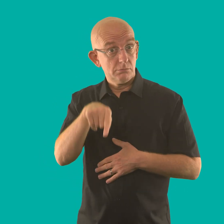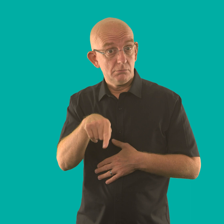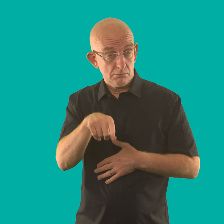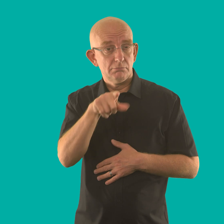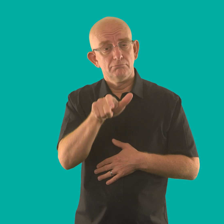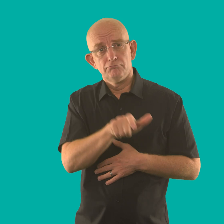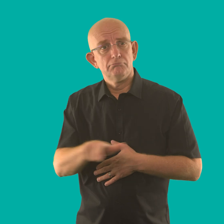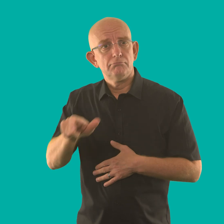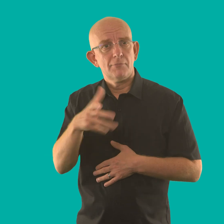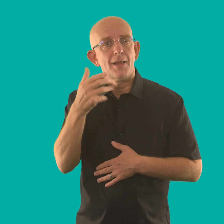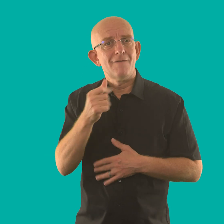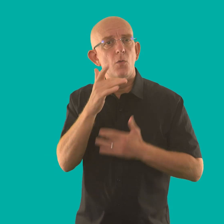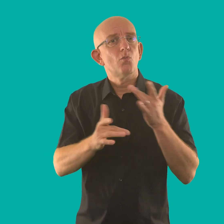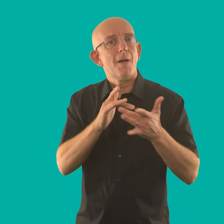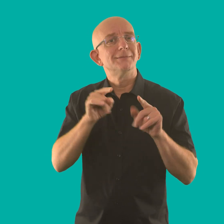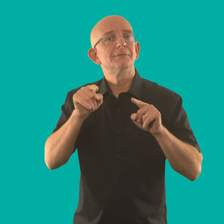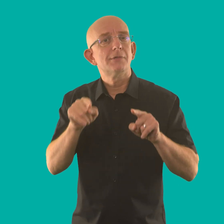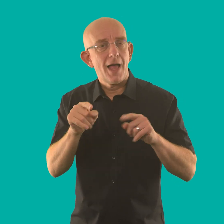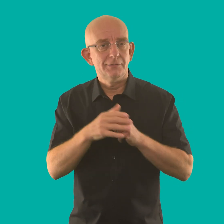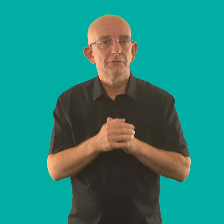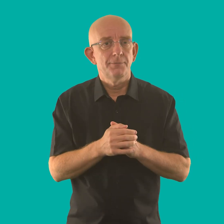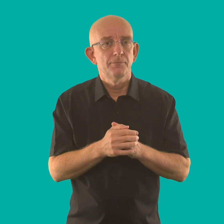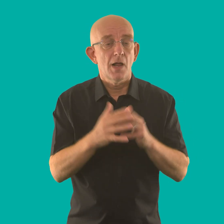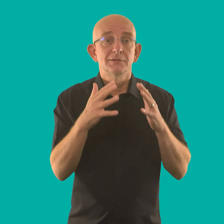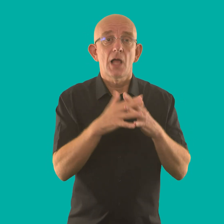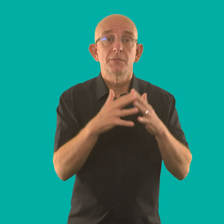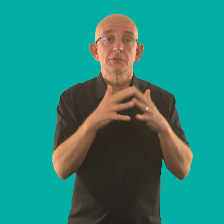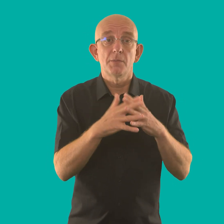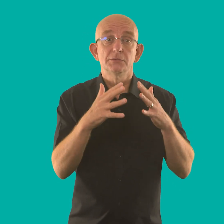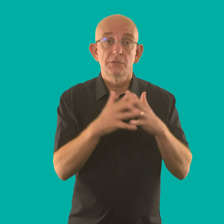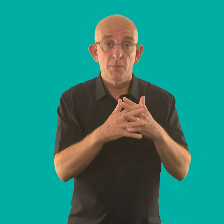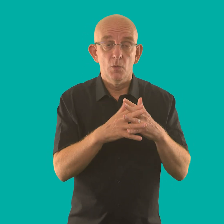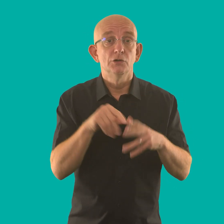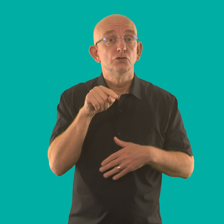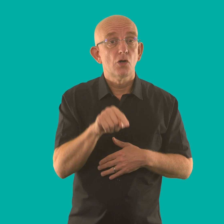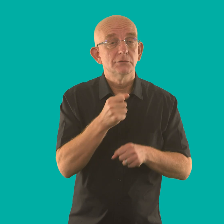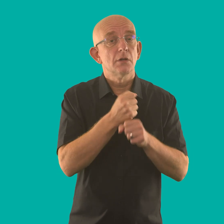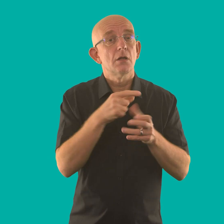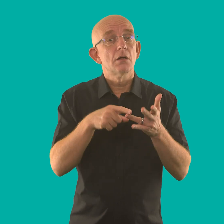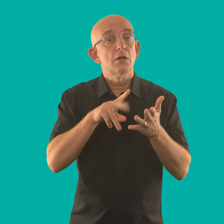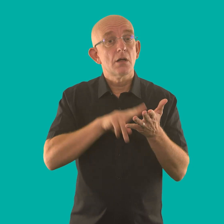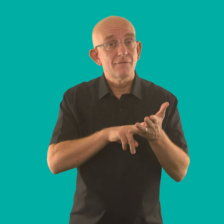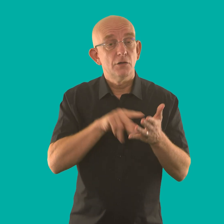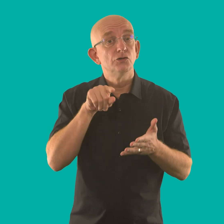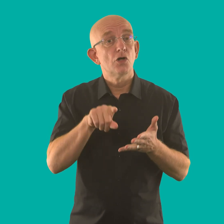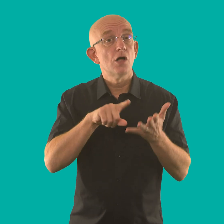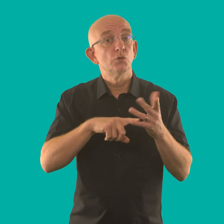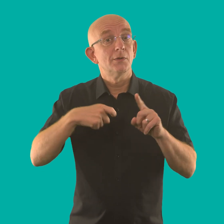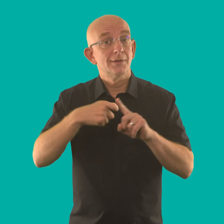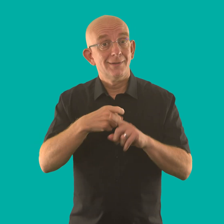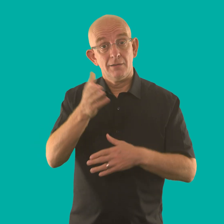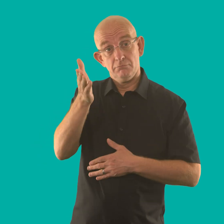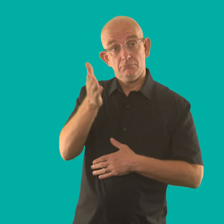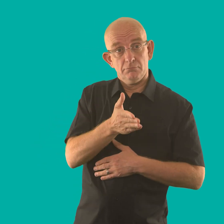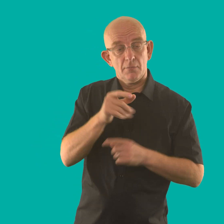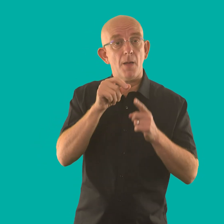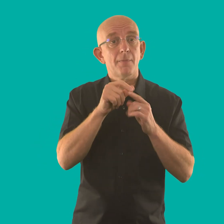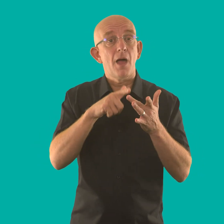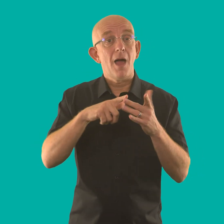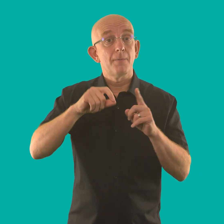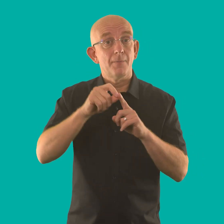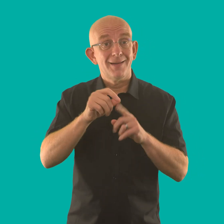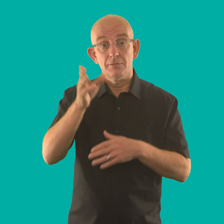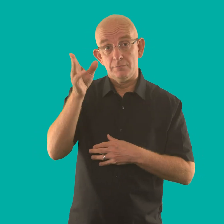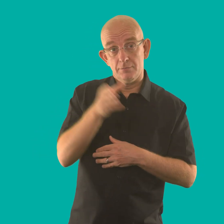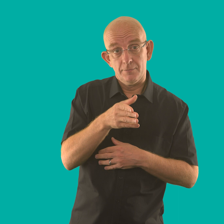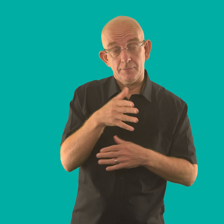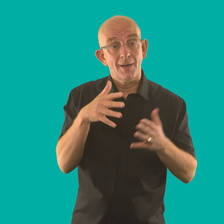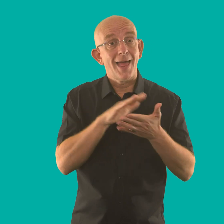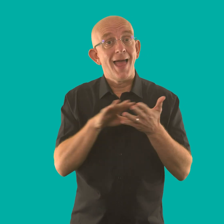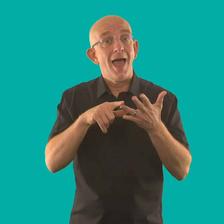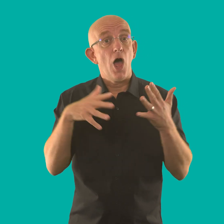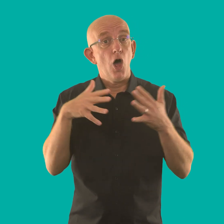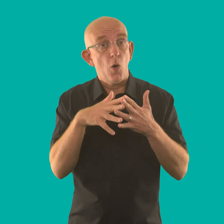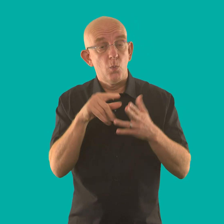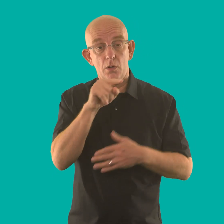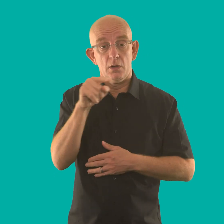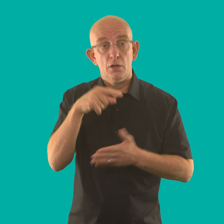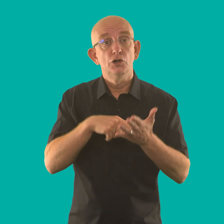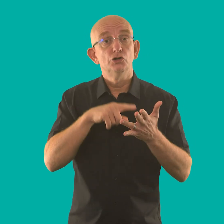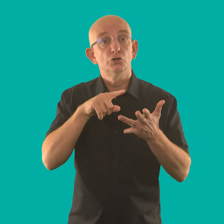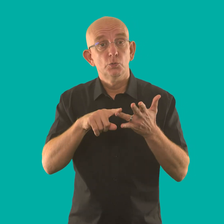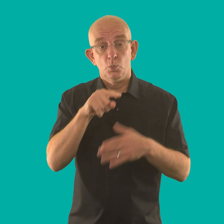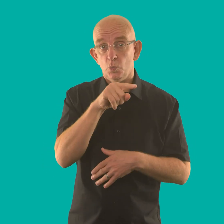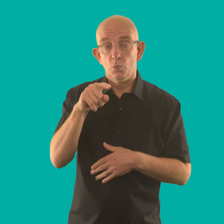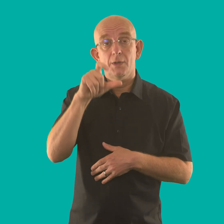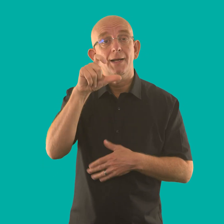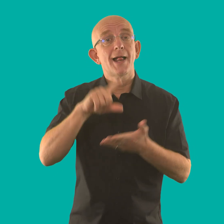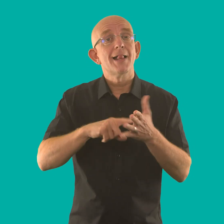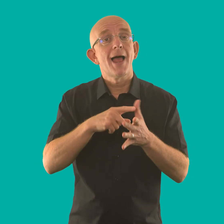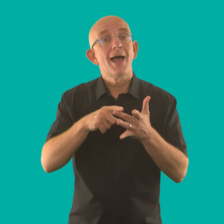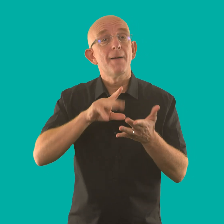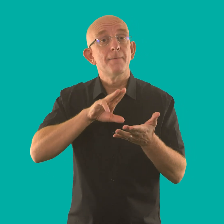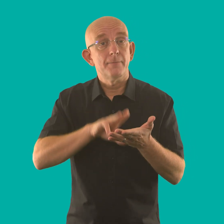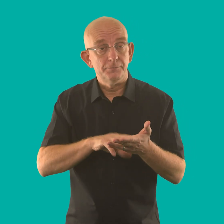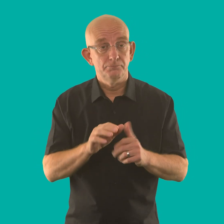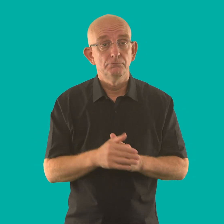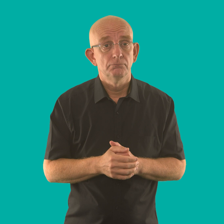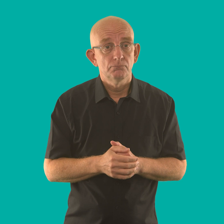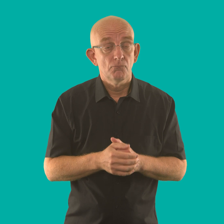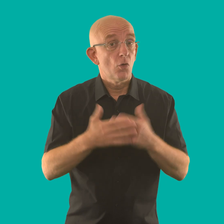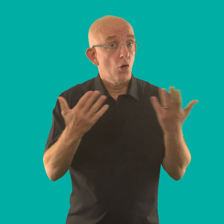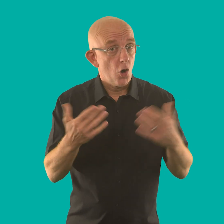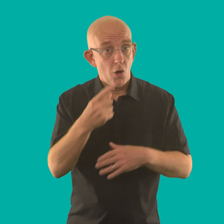To do this go to www.gov.uk/pip/how-to-claim